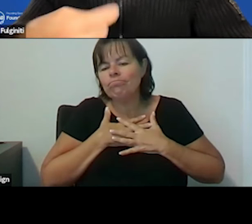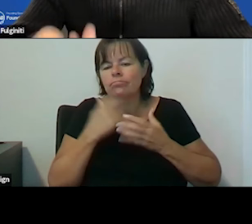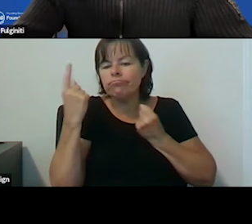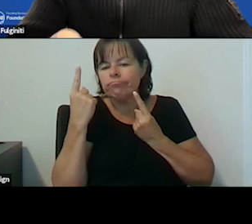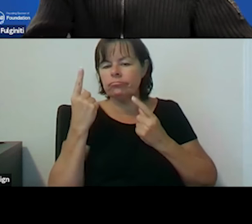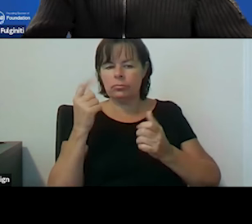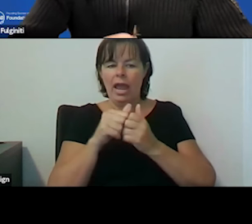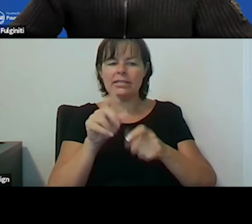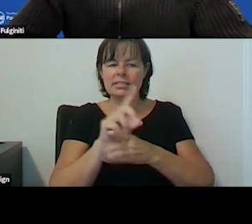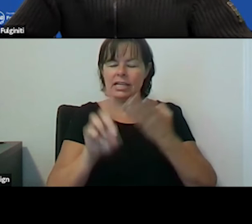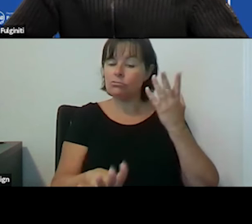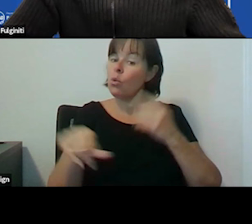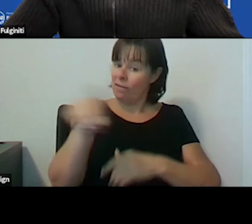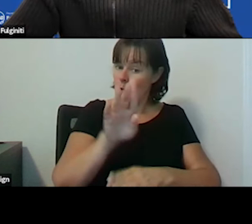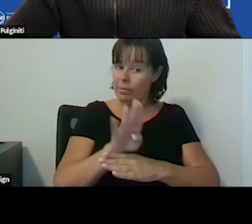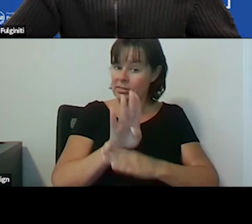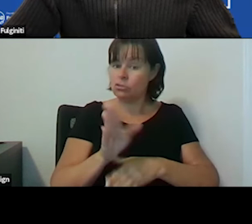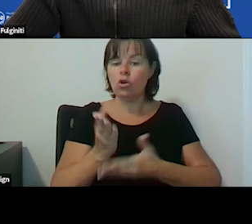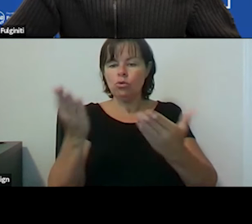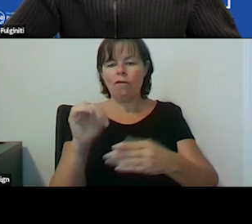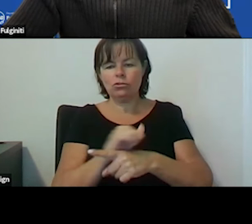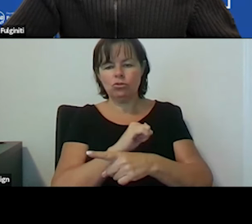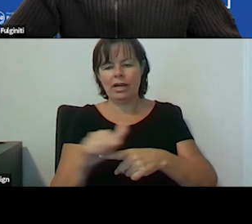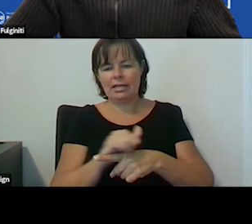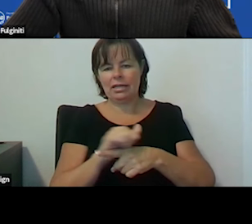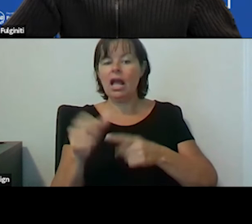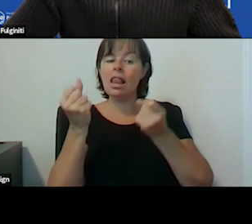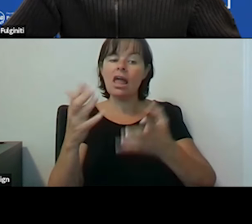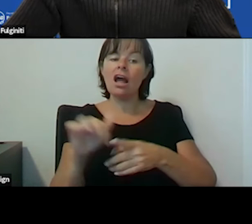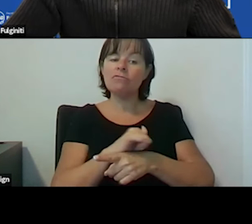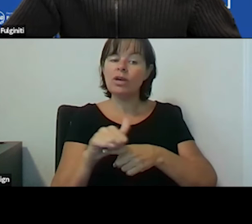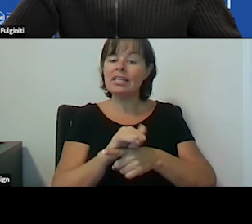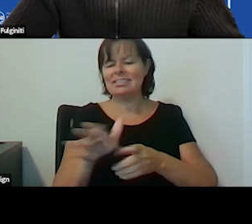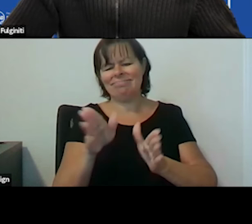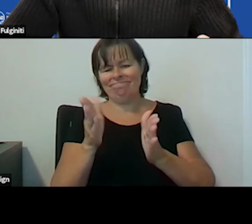can you do you can offer training a lot of this training is very inexpensive very quick a lot